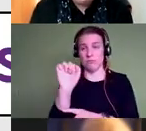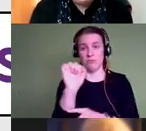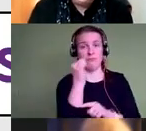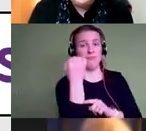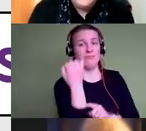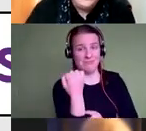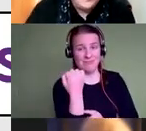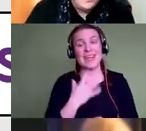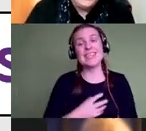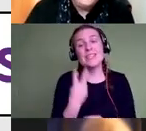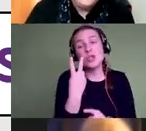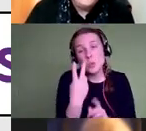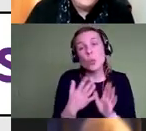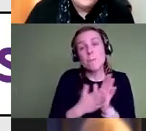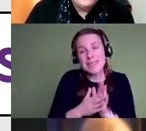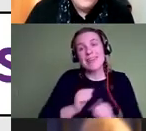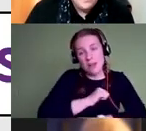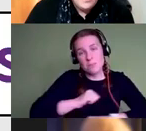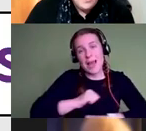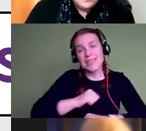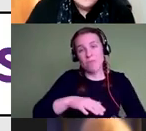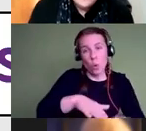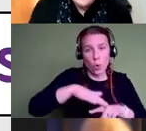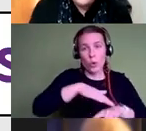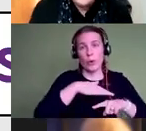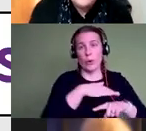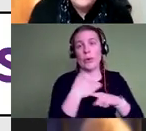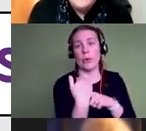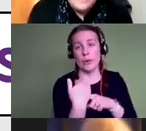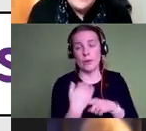of 1200 mm requires a minimum space of 1200 mm x 1200 mm